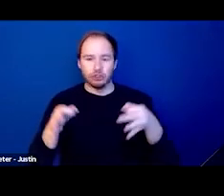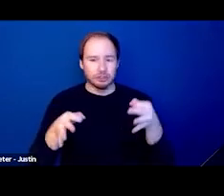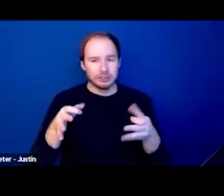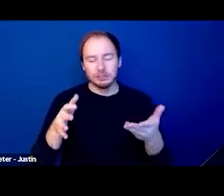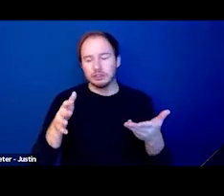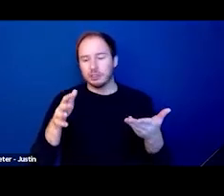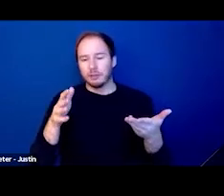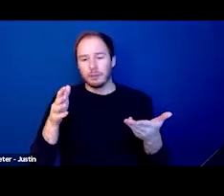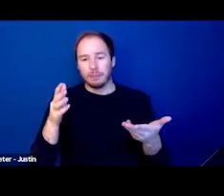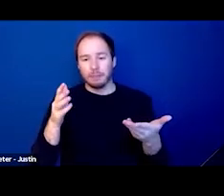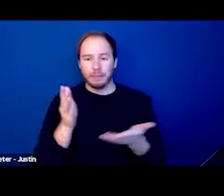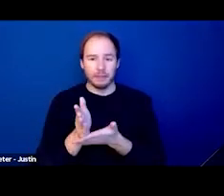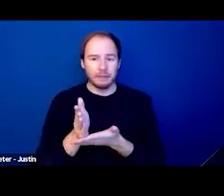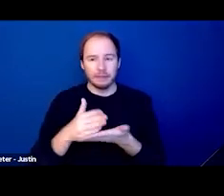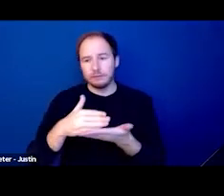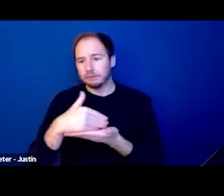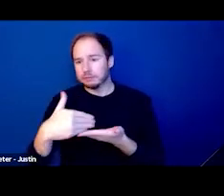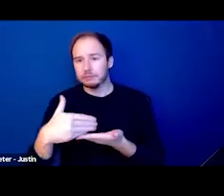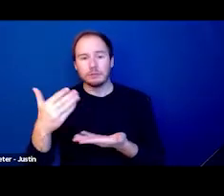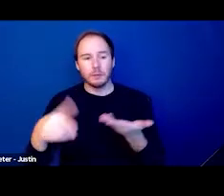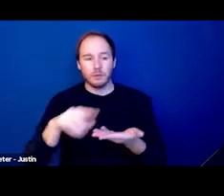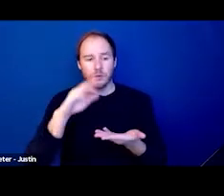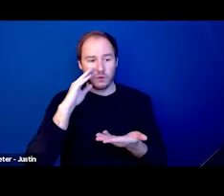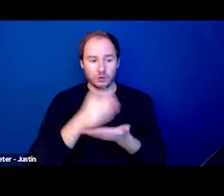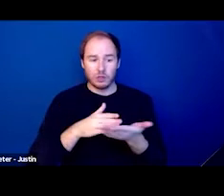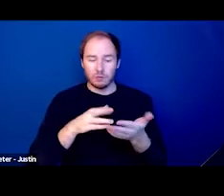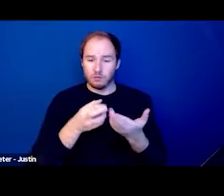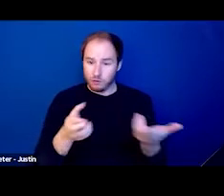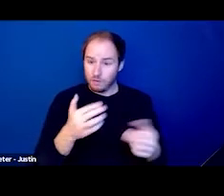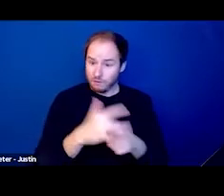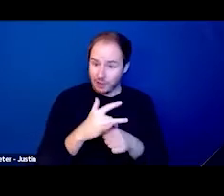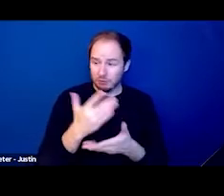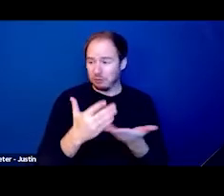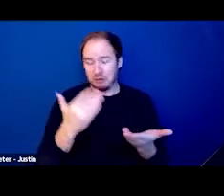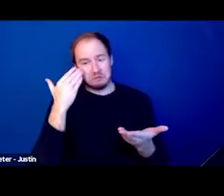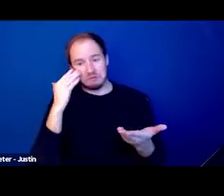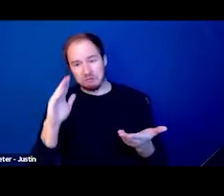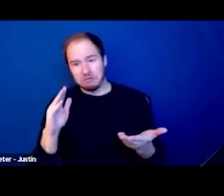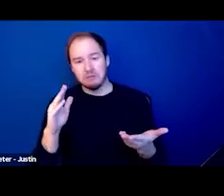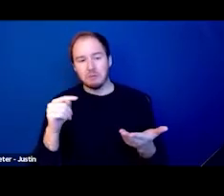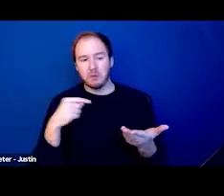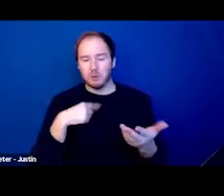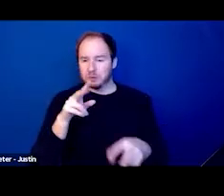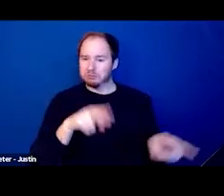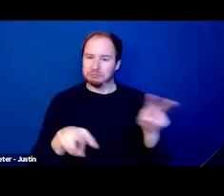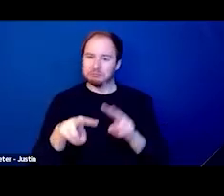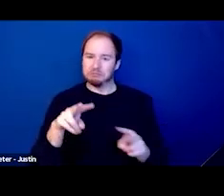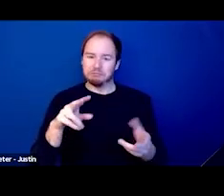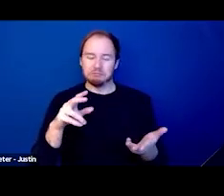so you might know some of those local resources that are available, but really we see this as a variety